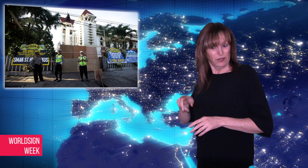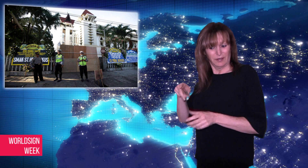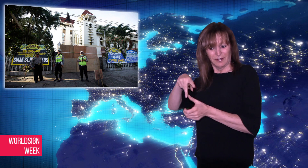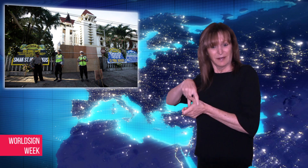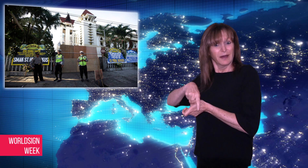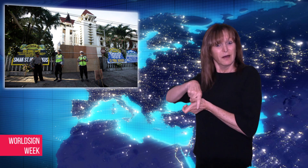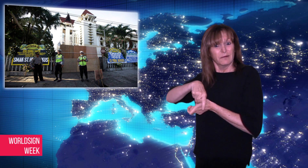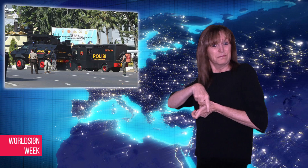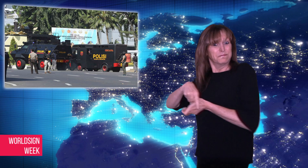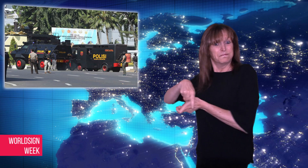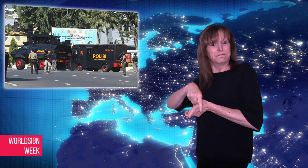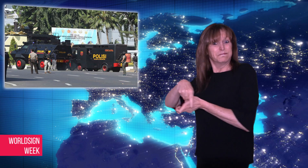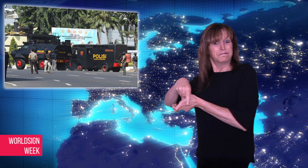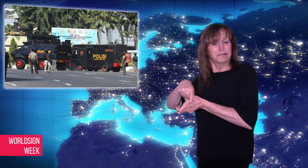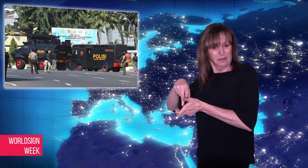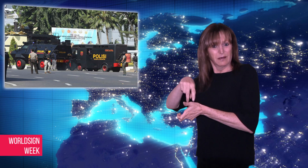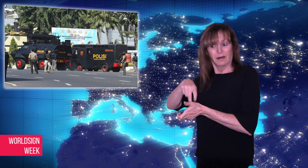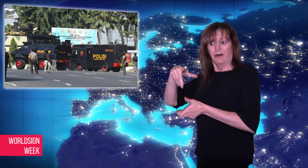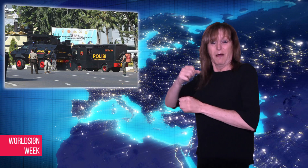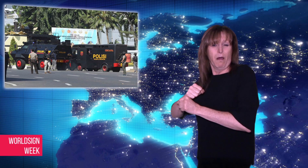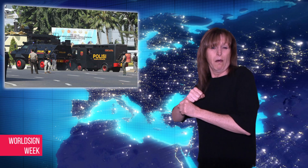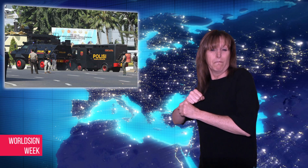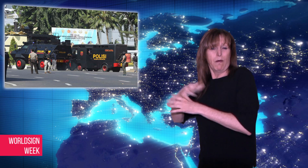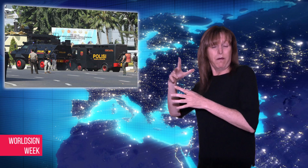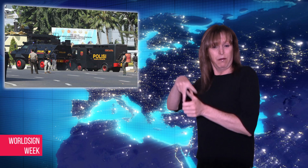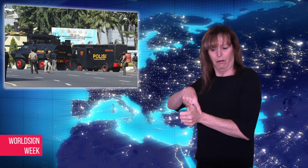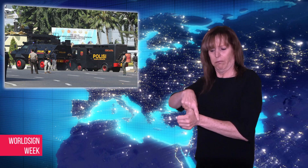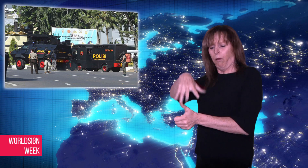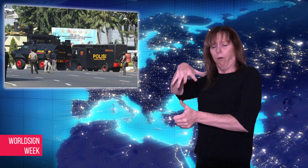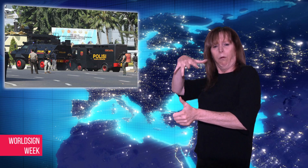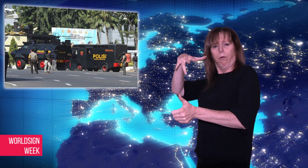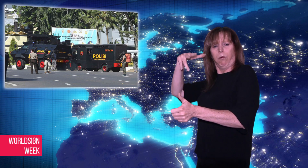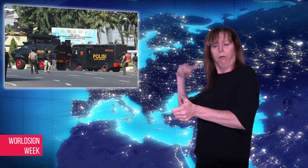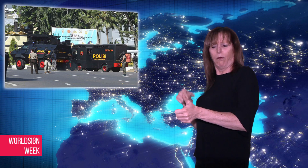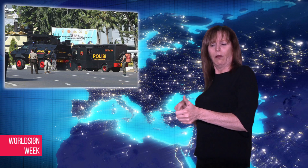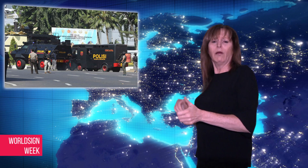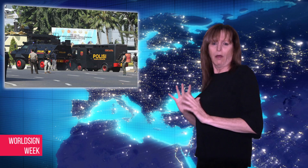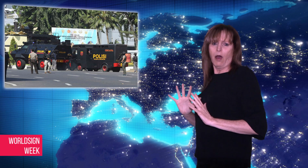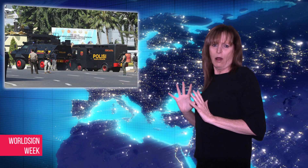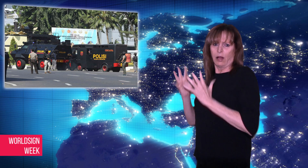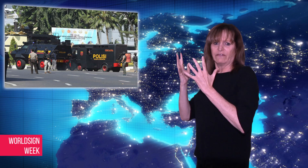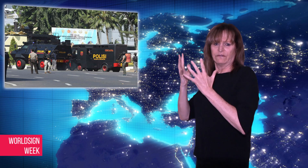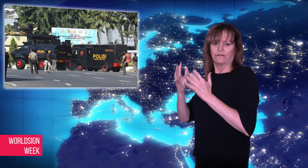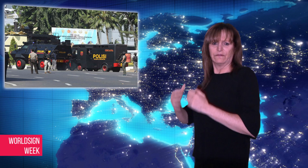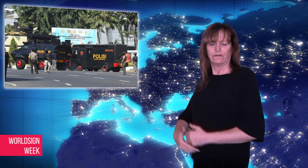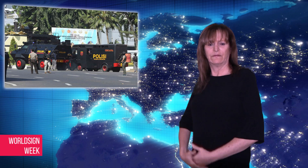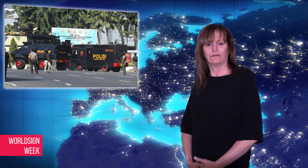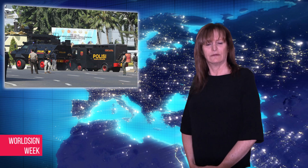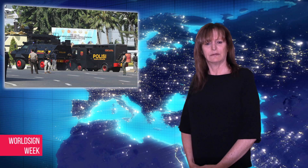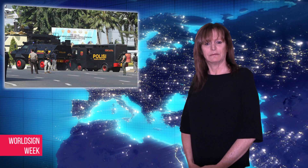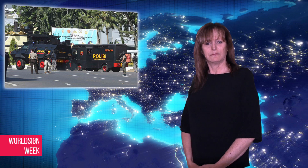thrown off the motorcycle. It was suspected the families behind the